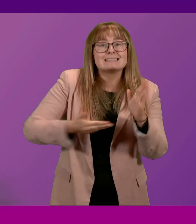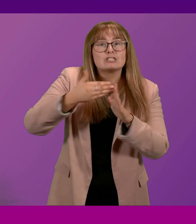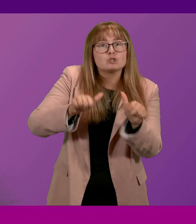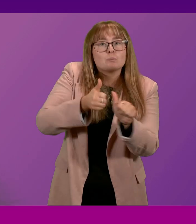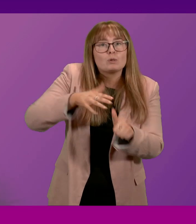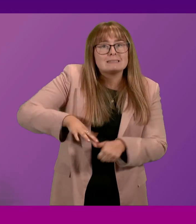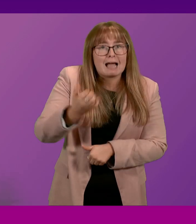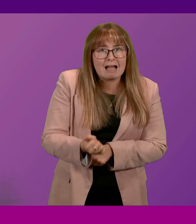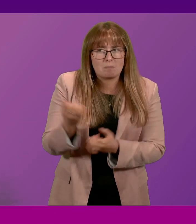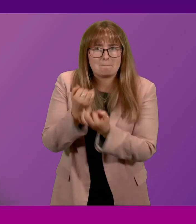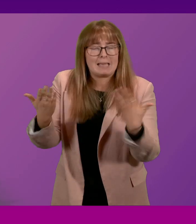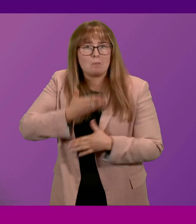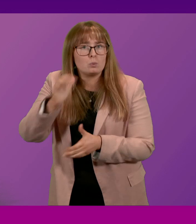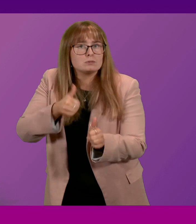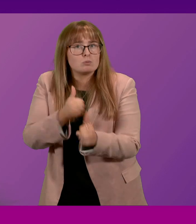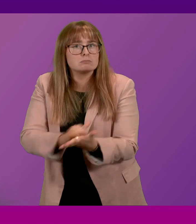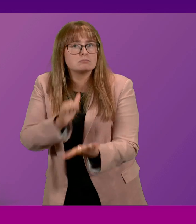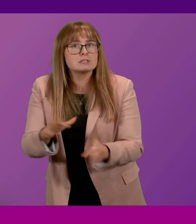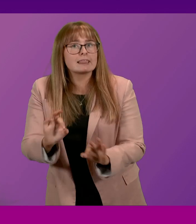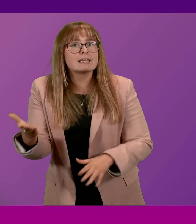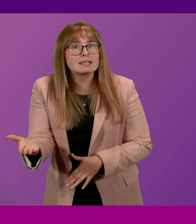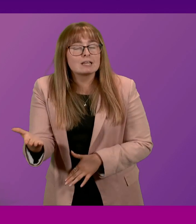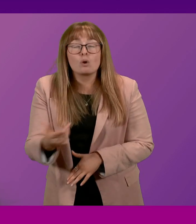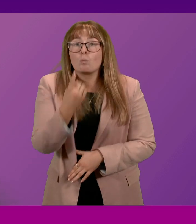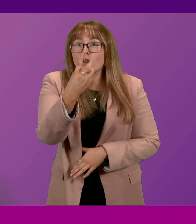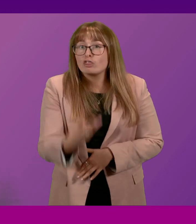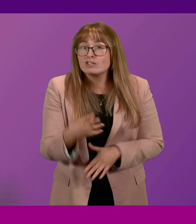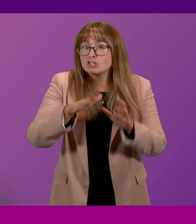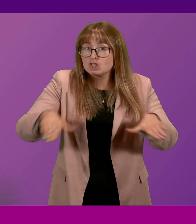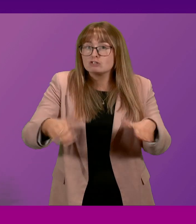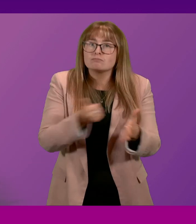but many do not get the support that they need, and a third of children are also regularly absent